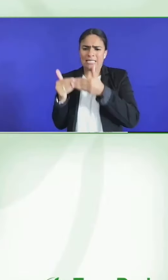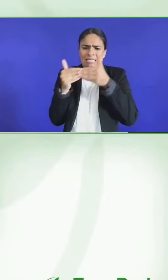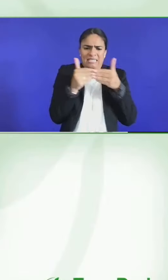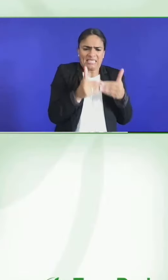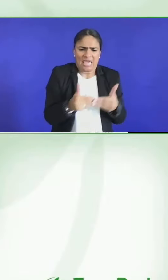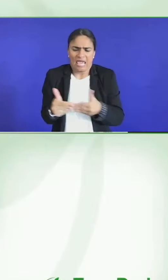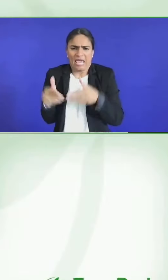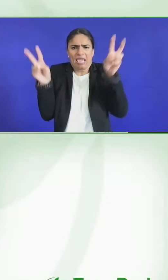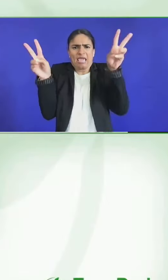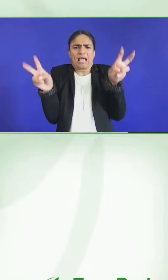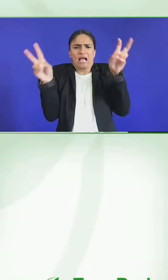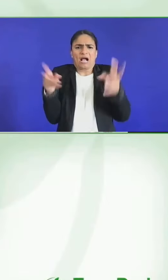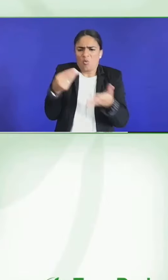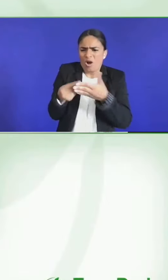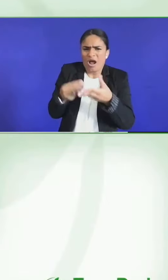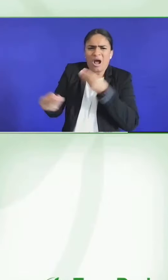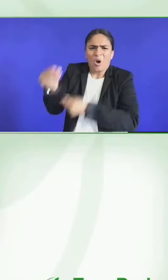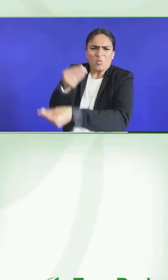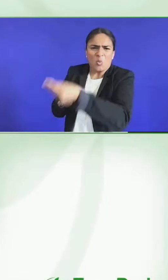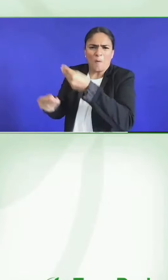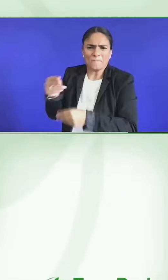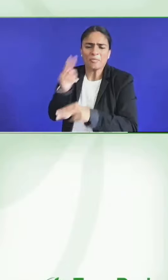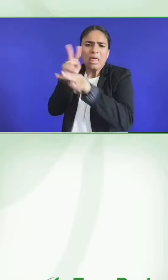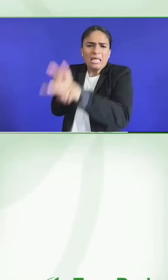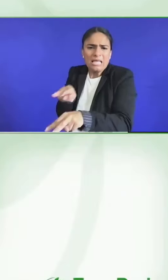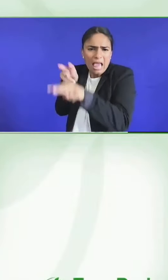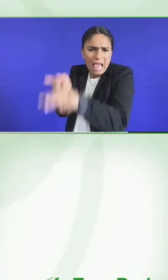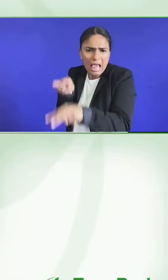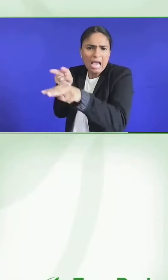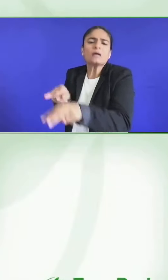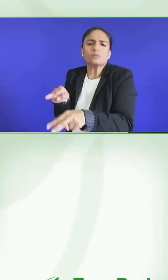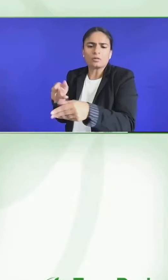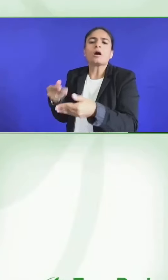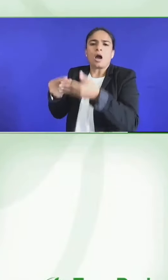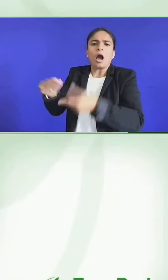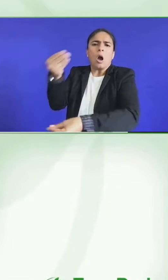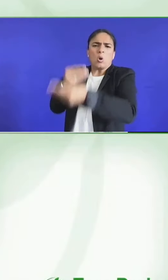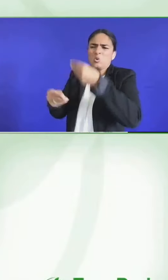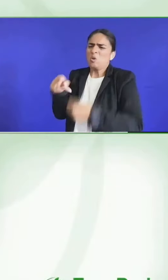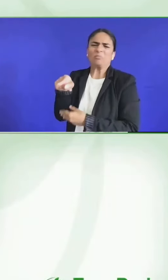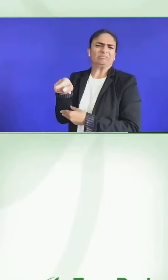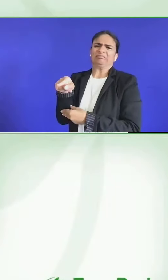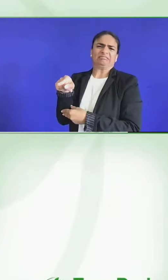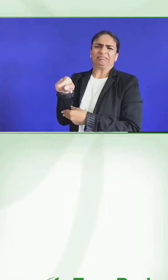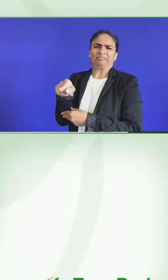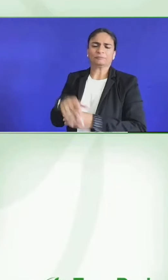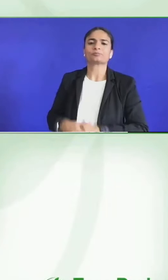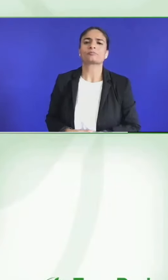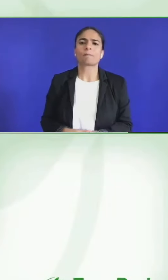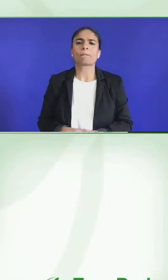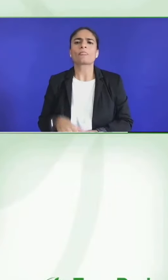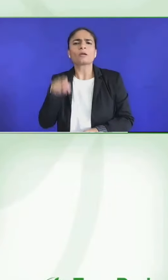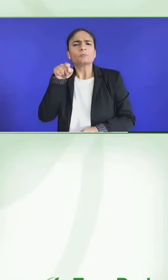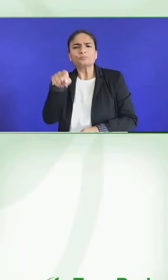They get their support and they get the money to buy the support of